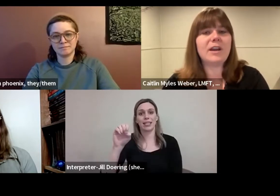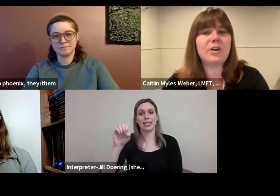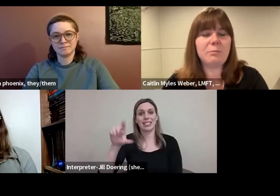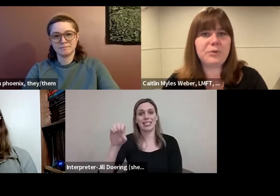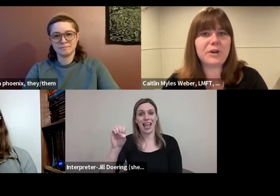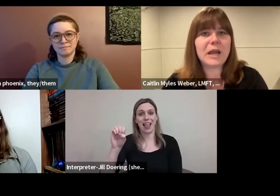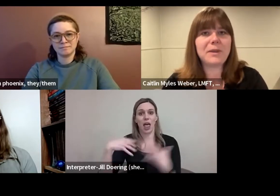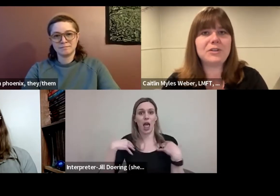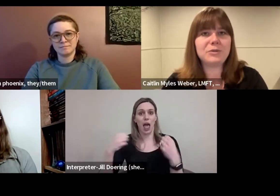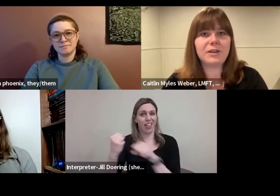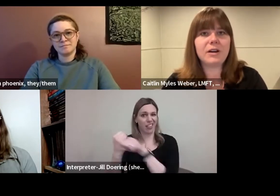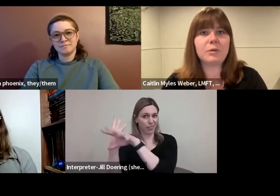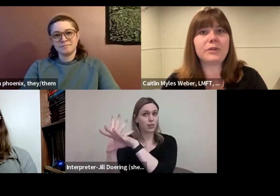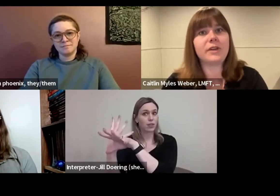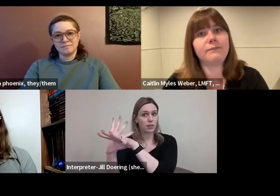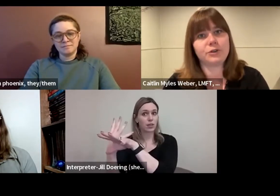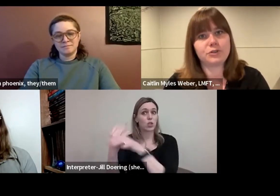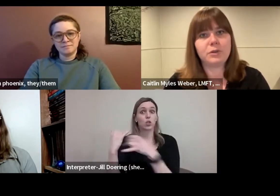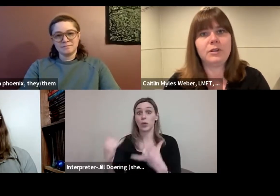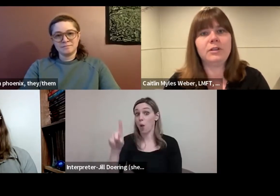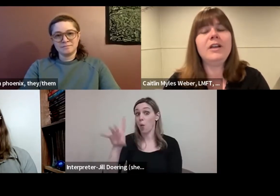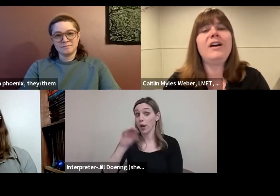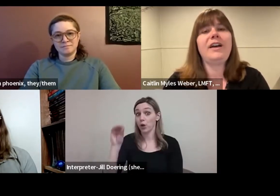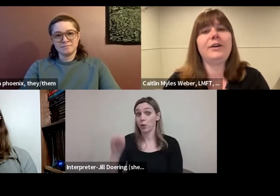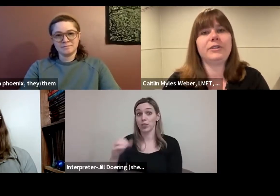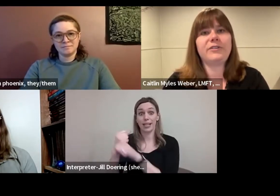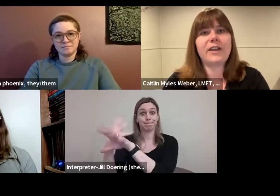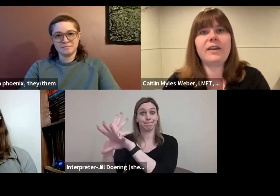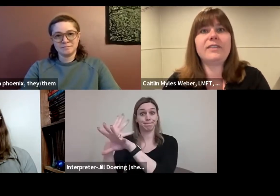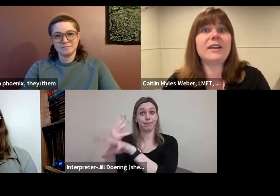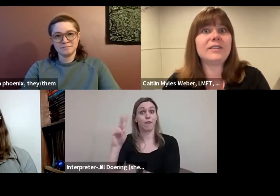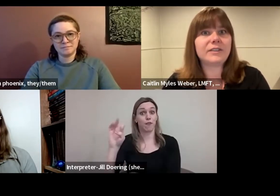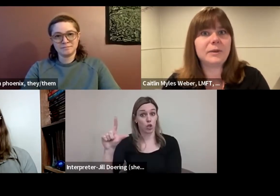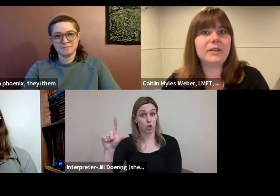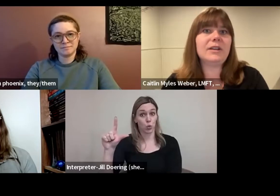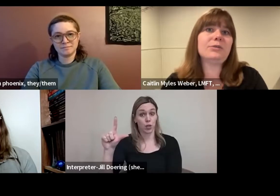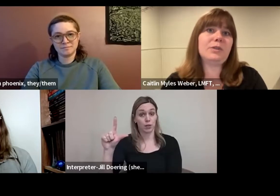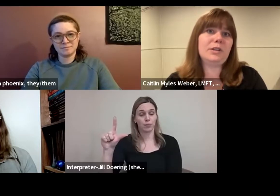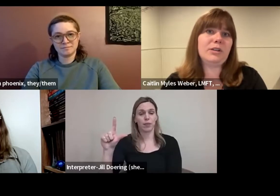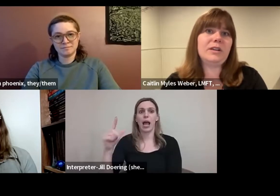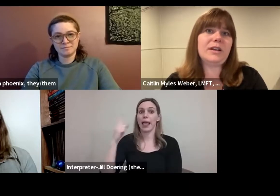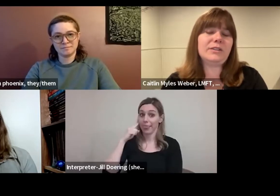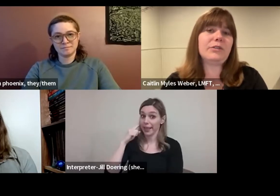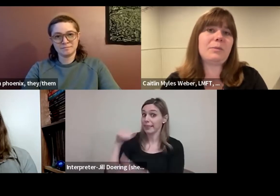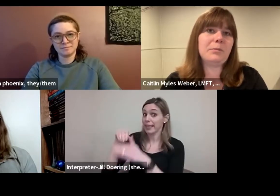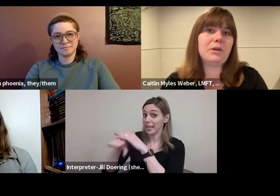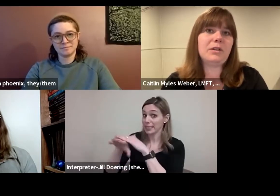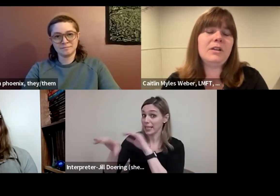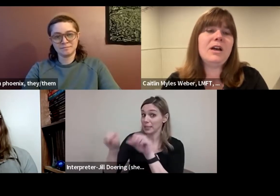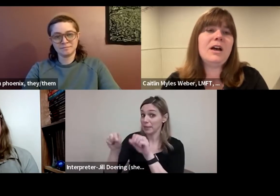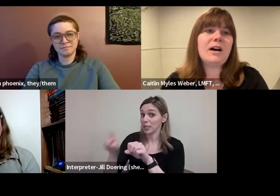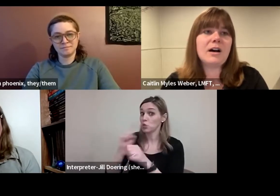And now I'm pretty happy doing 100% virtual. I also find that the accessibility is really, really nice for people.